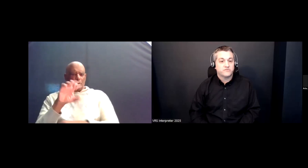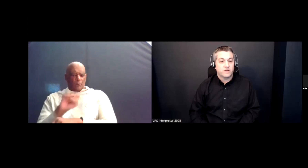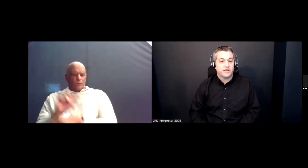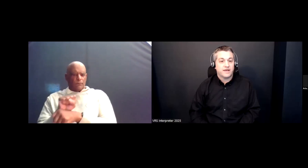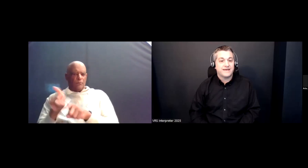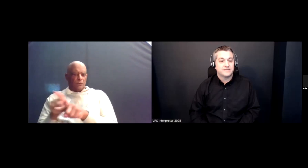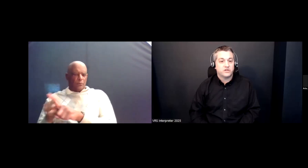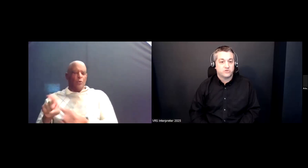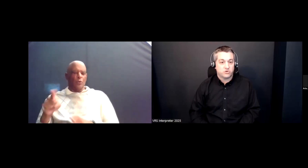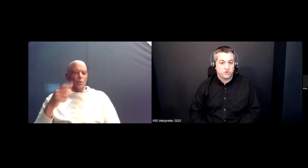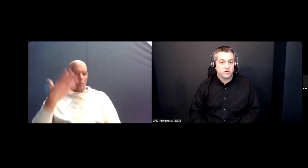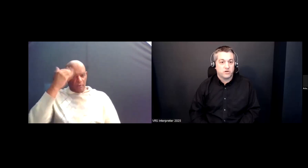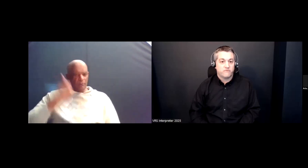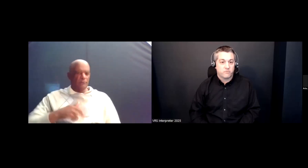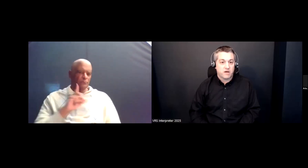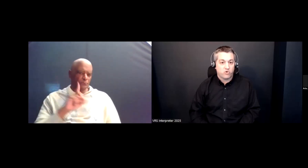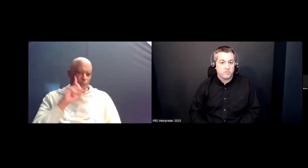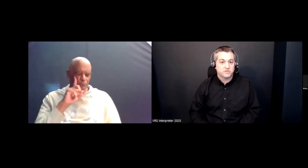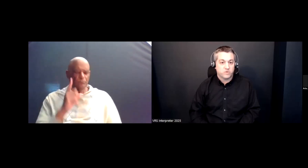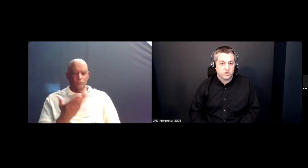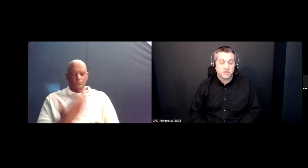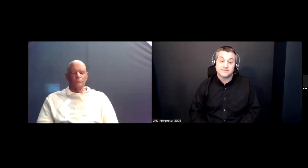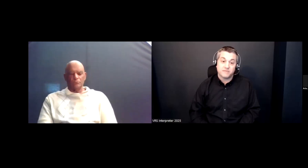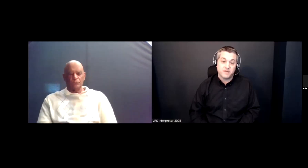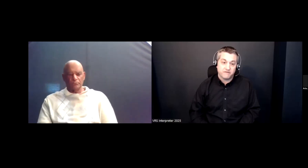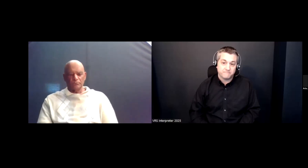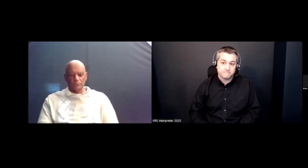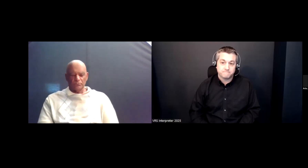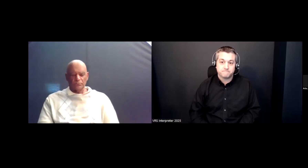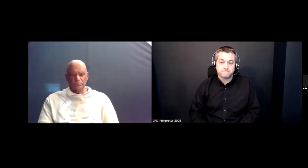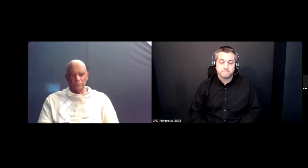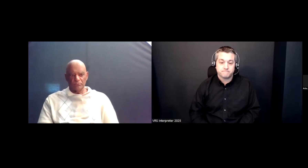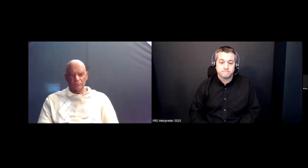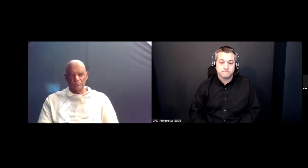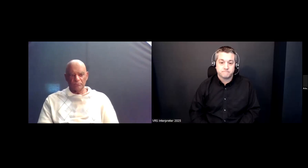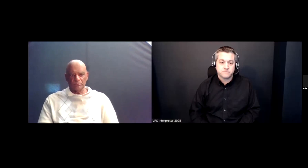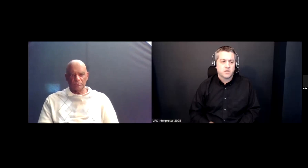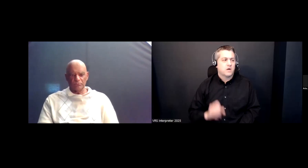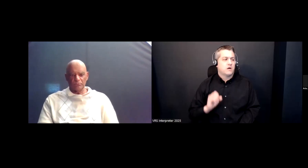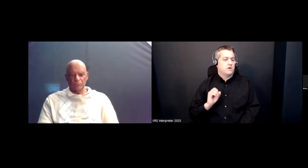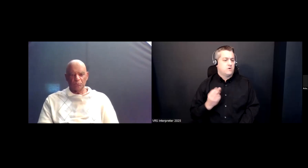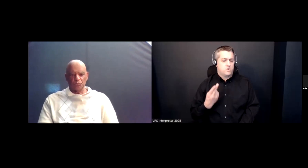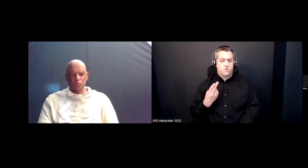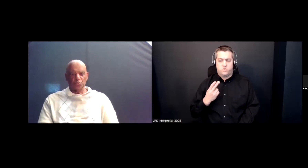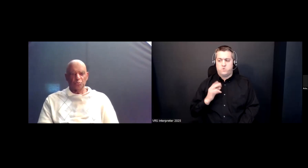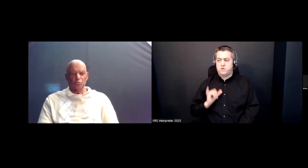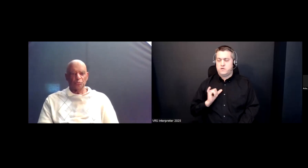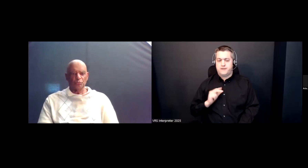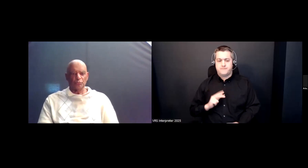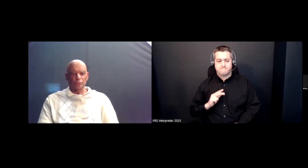for a ASL interpreter for my appointment as well because I am deaf. oh uh we'll need you